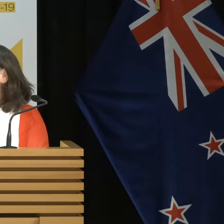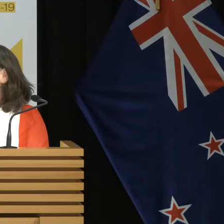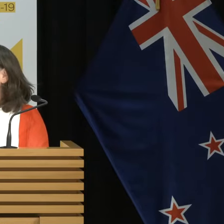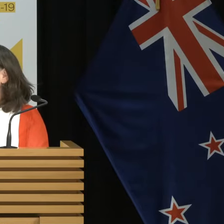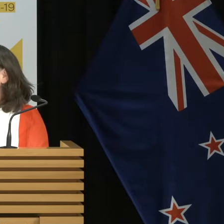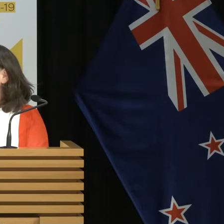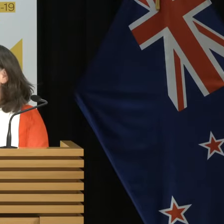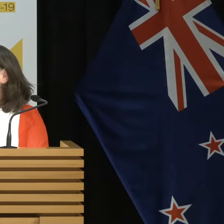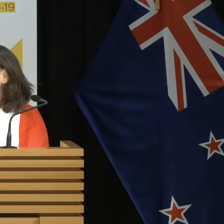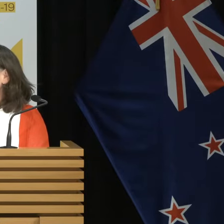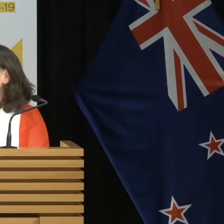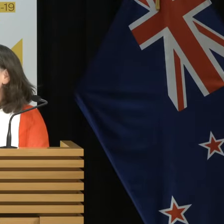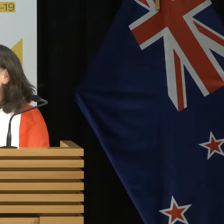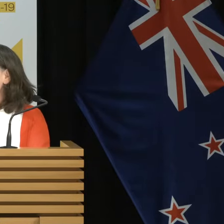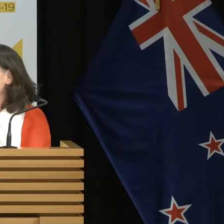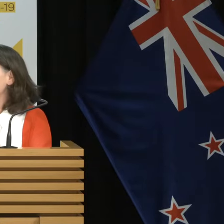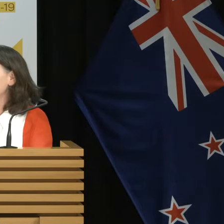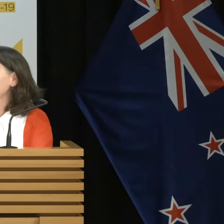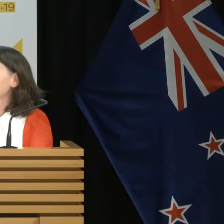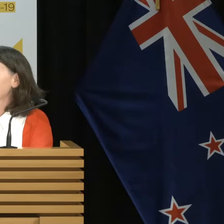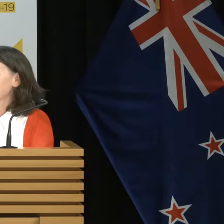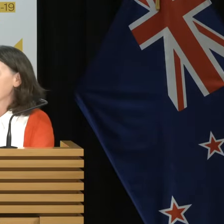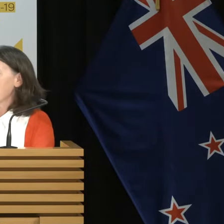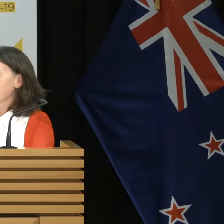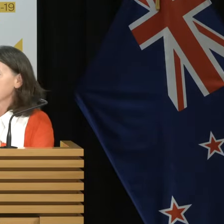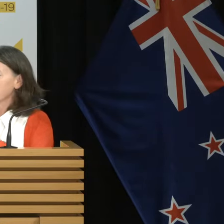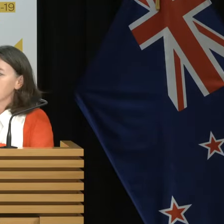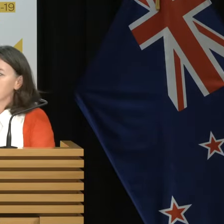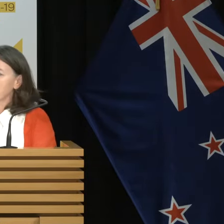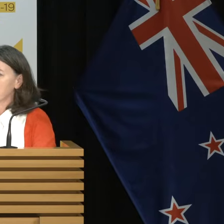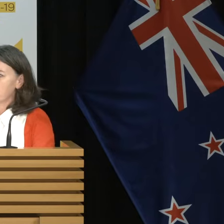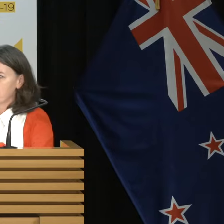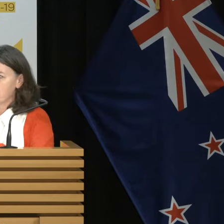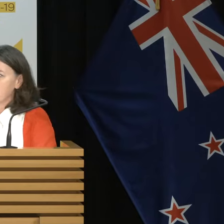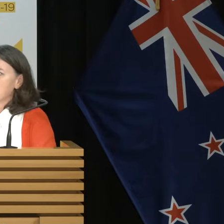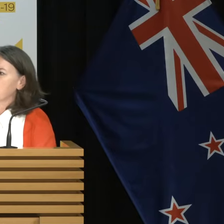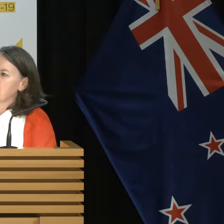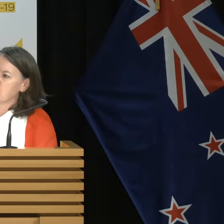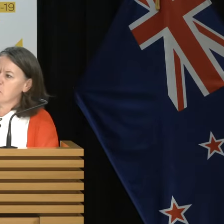contact they have with the case and they usually allow a number